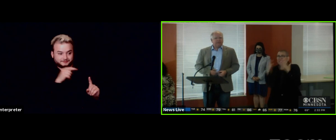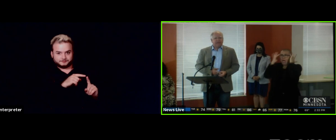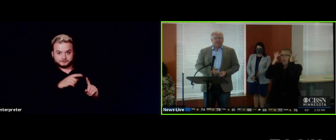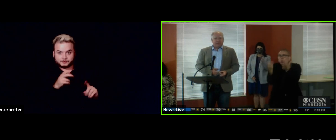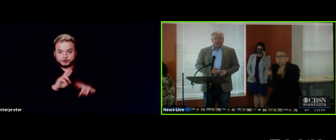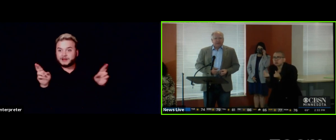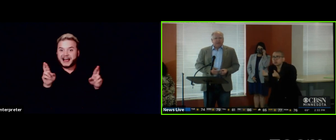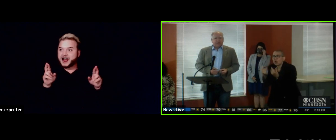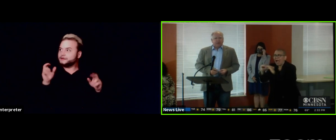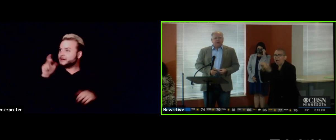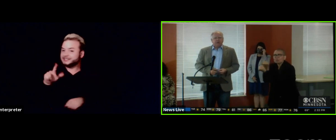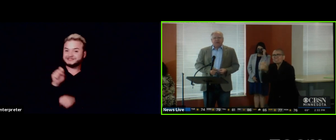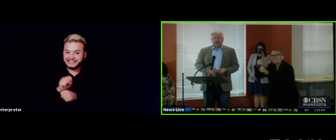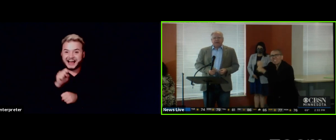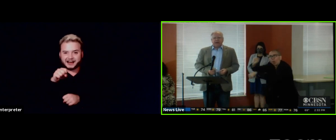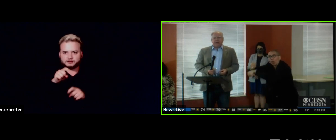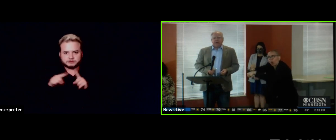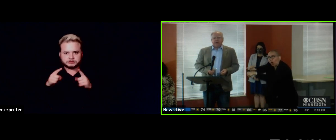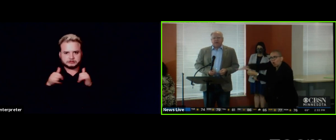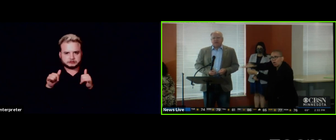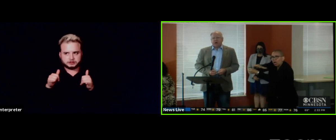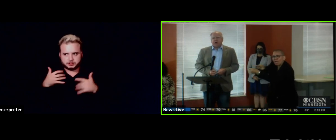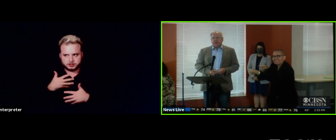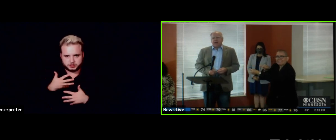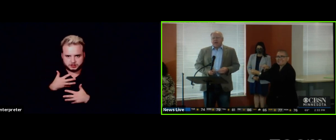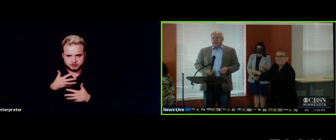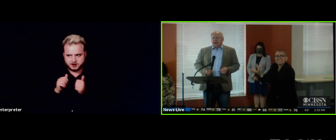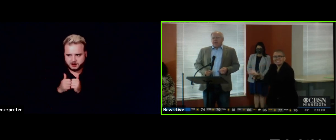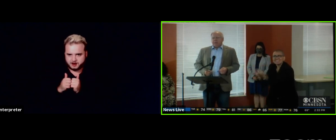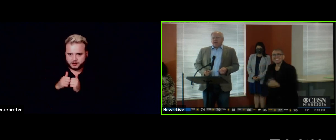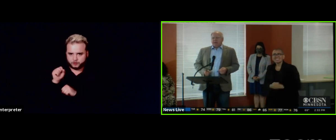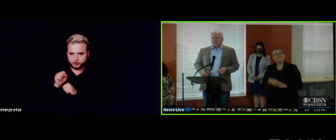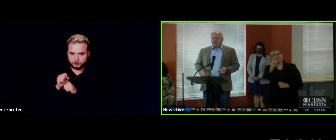safe? But your point is well-taken time. I do think it's hard on that because I think